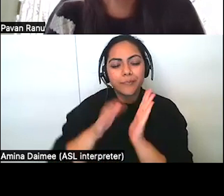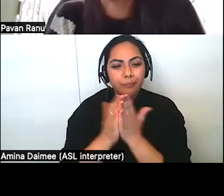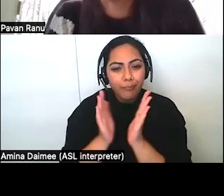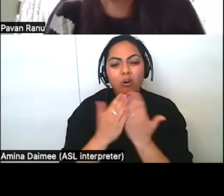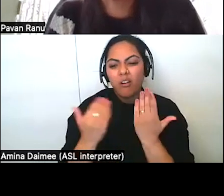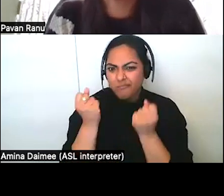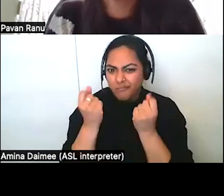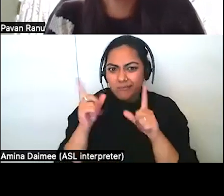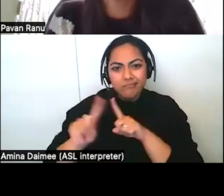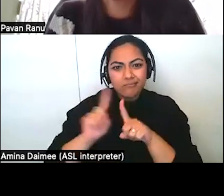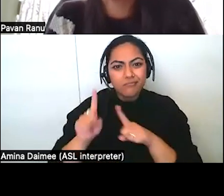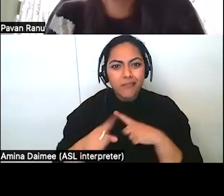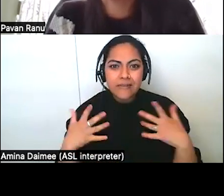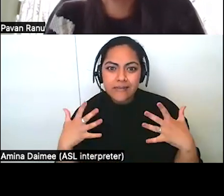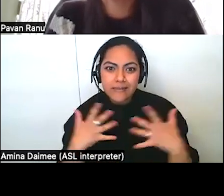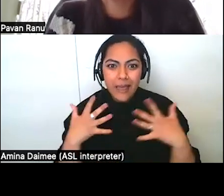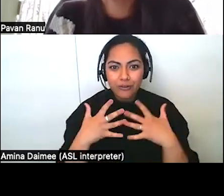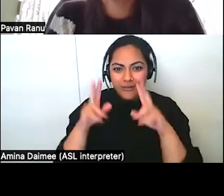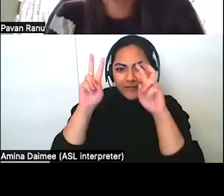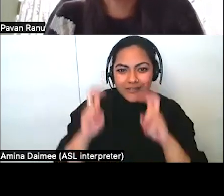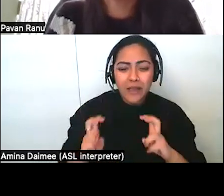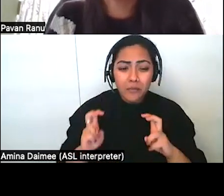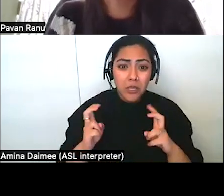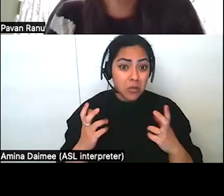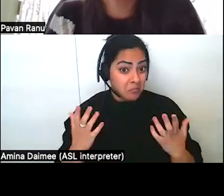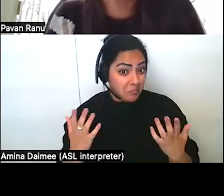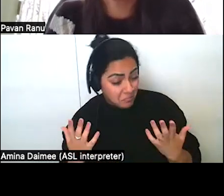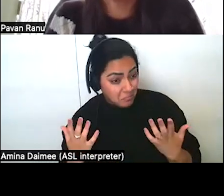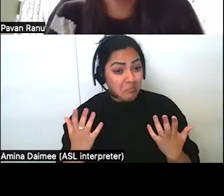and I have no idea if this is true, that it has a lot to do with the "Stranger Things"